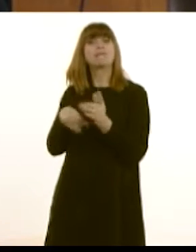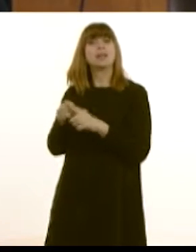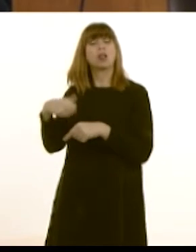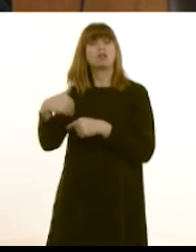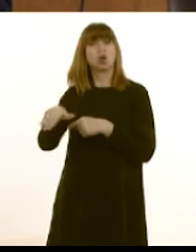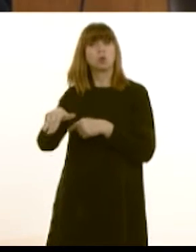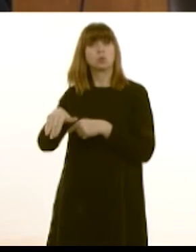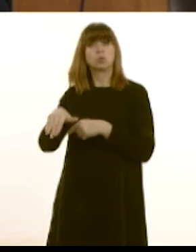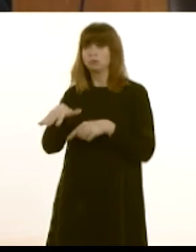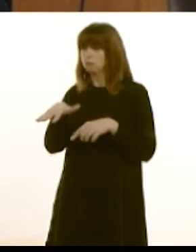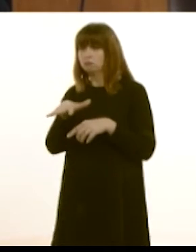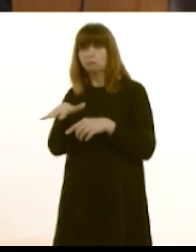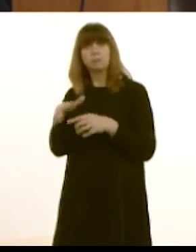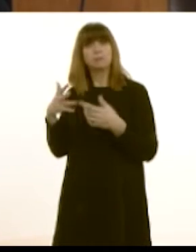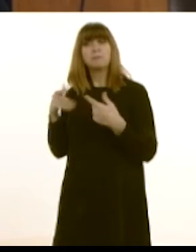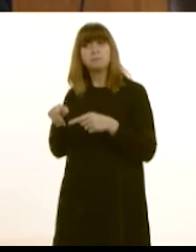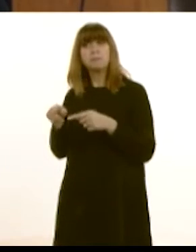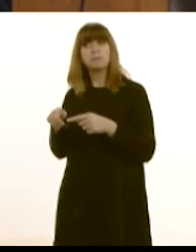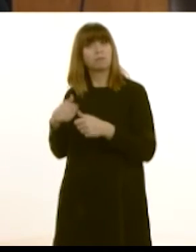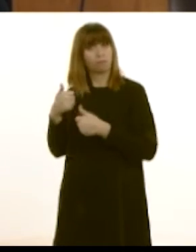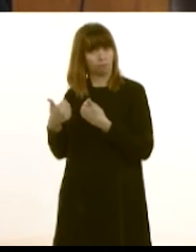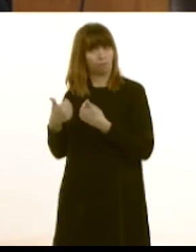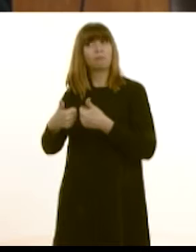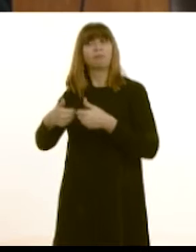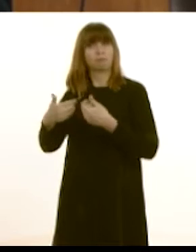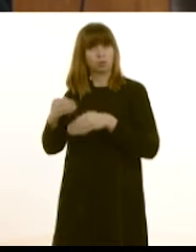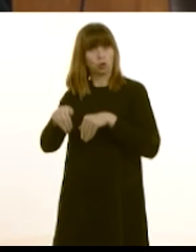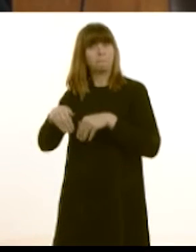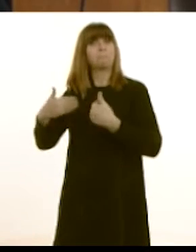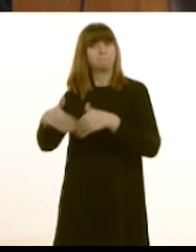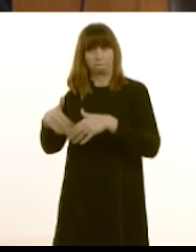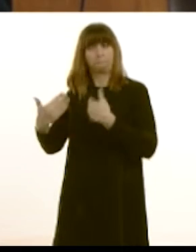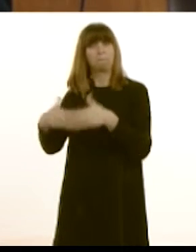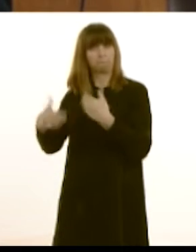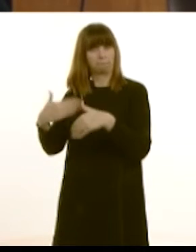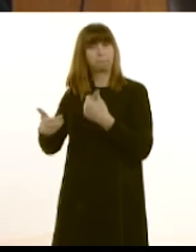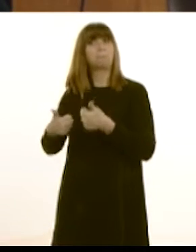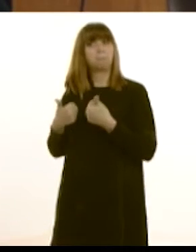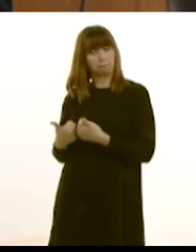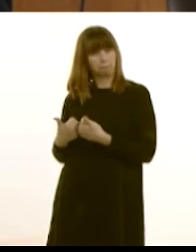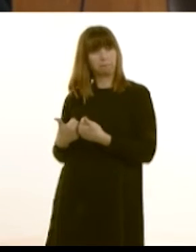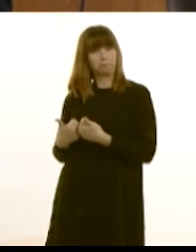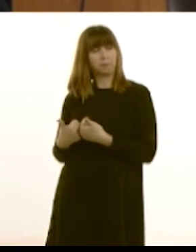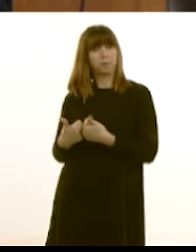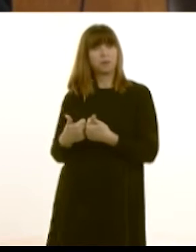are districts that have been traditionally doing very, very well. But itís important, of course, that when we look at a city the size of Cardiffóand